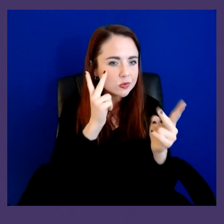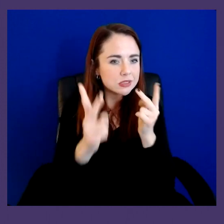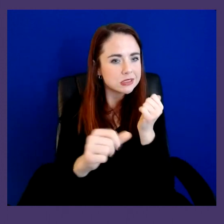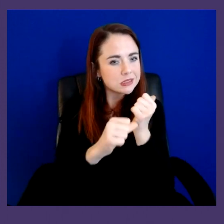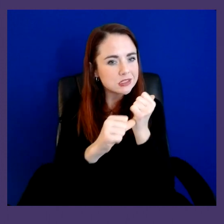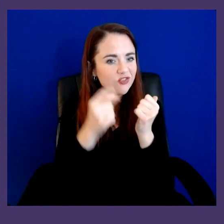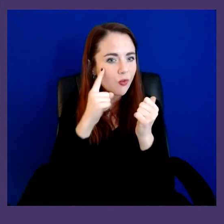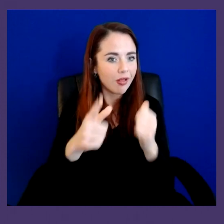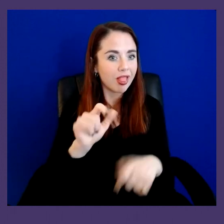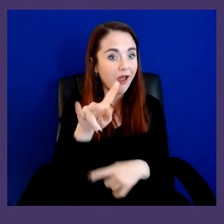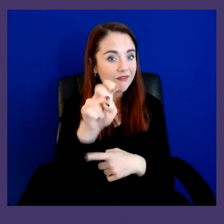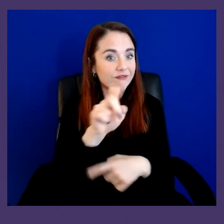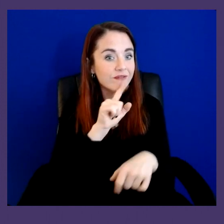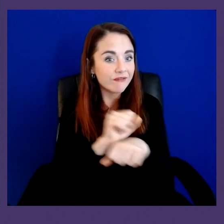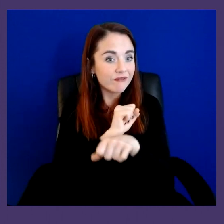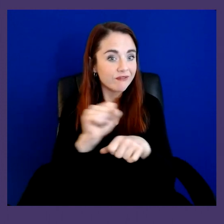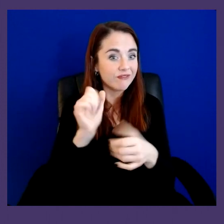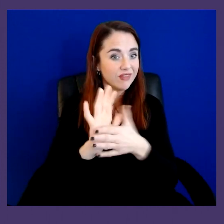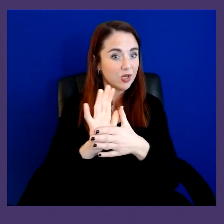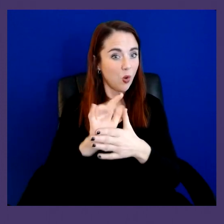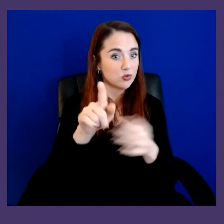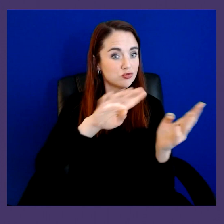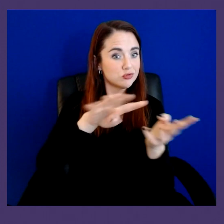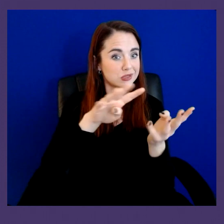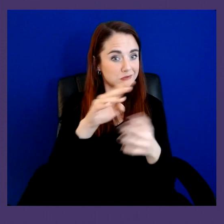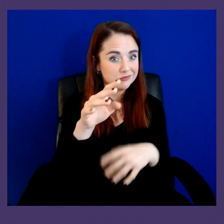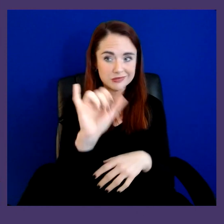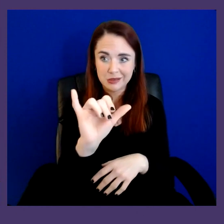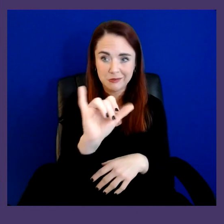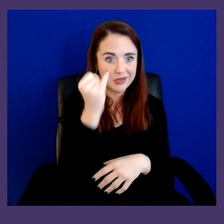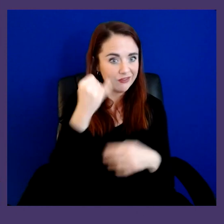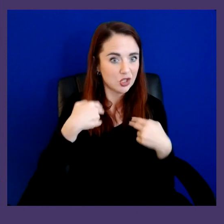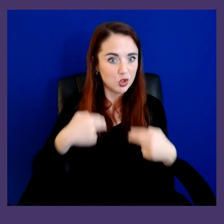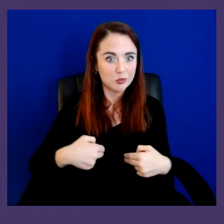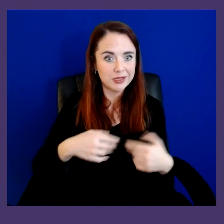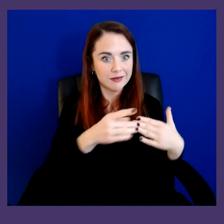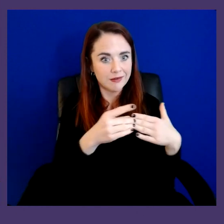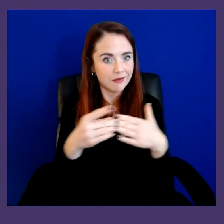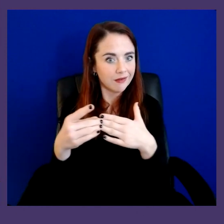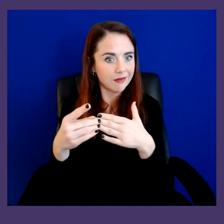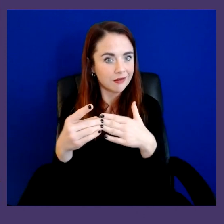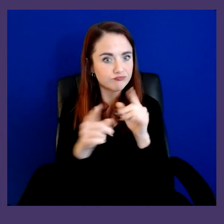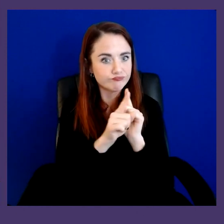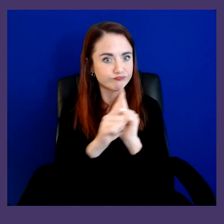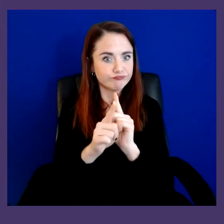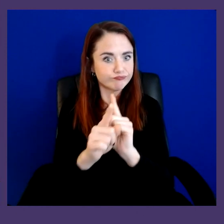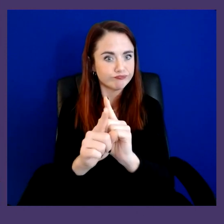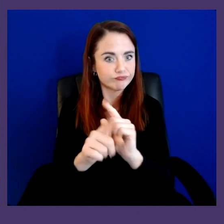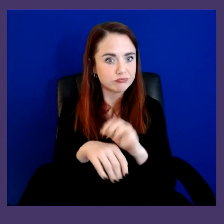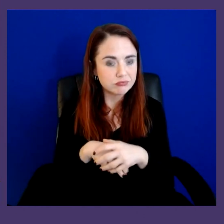just like if you had a human guiding you. I think, specifically for